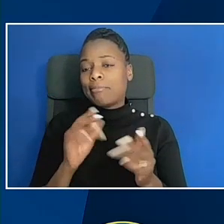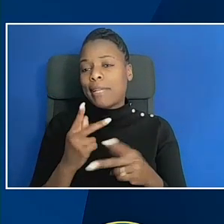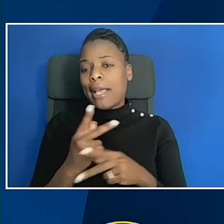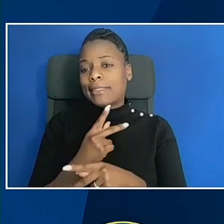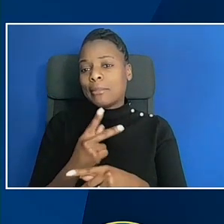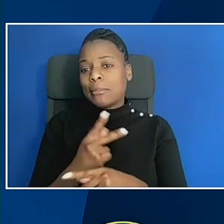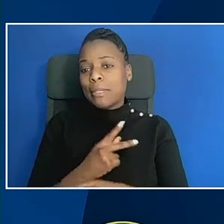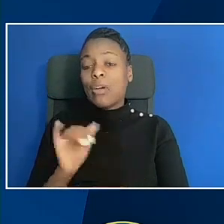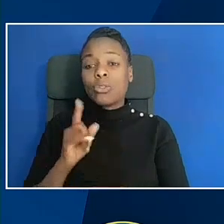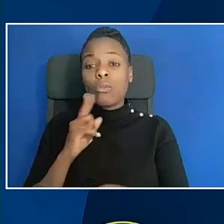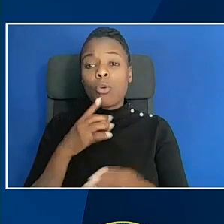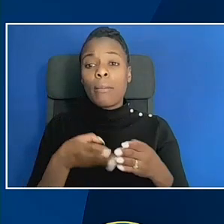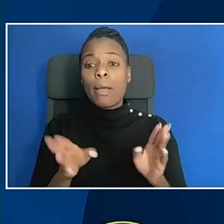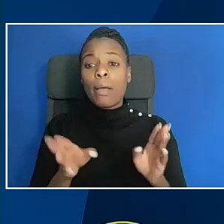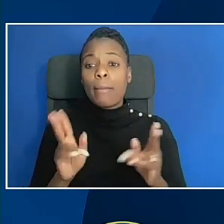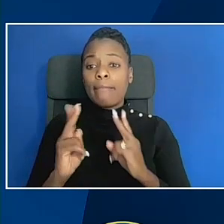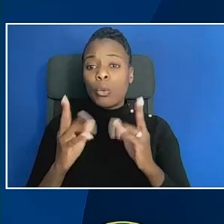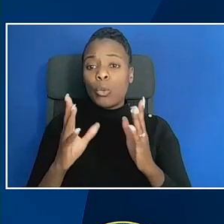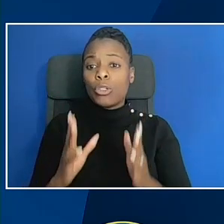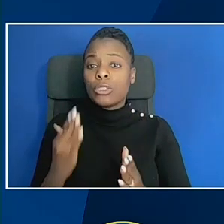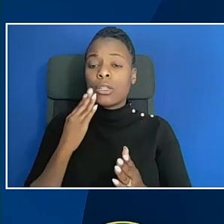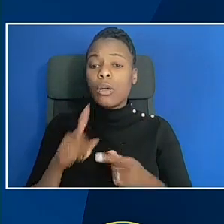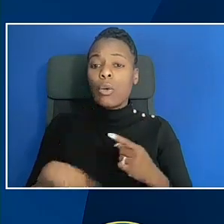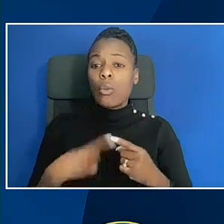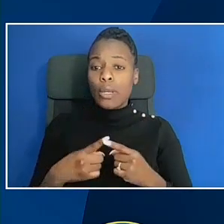they know when approximately to come back.